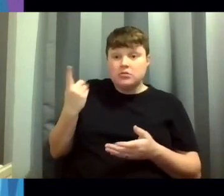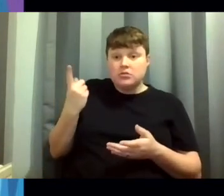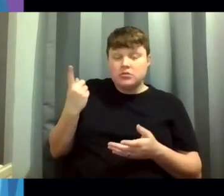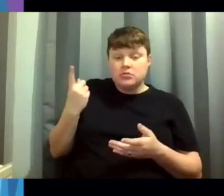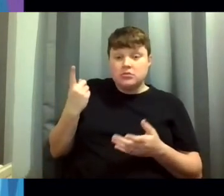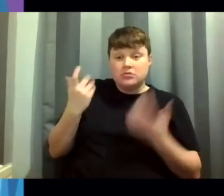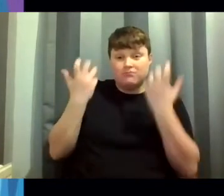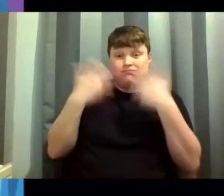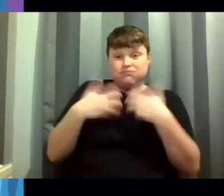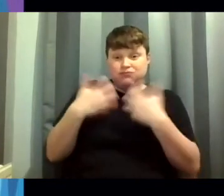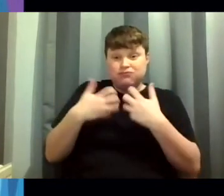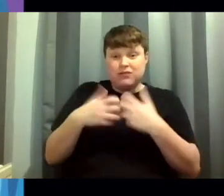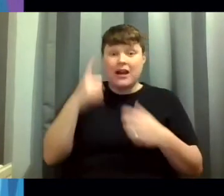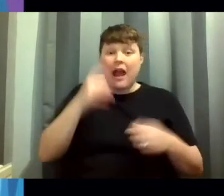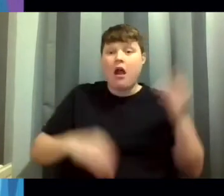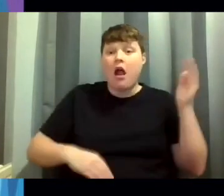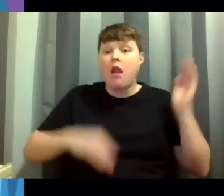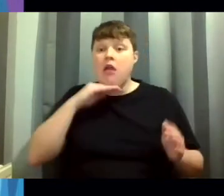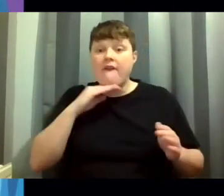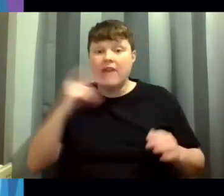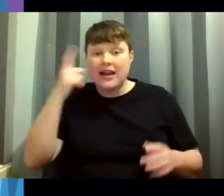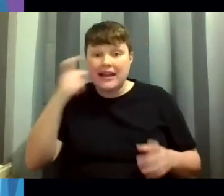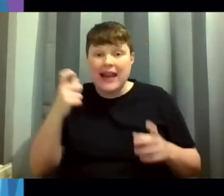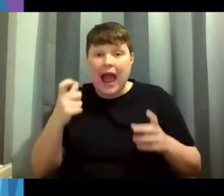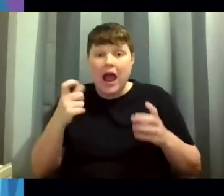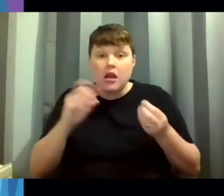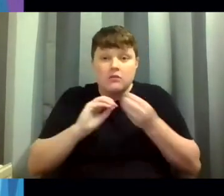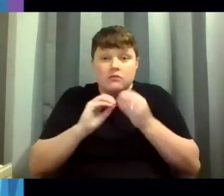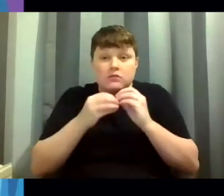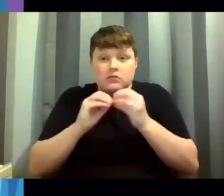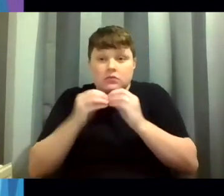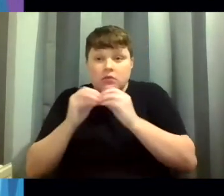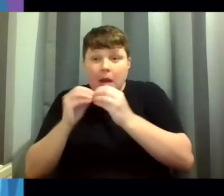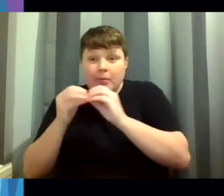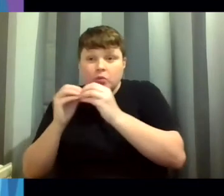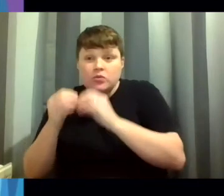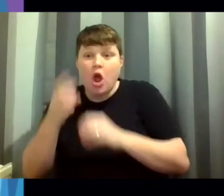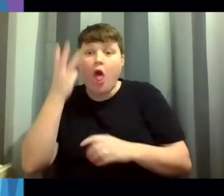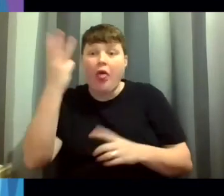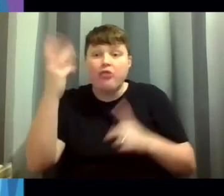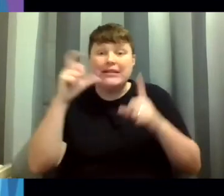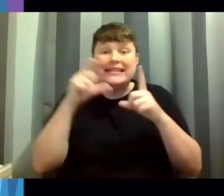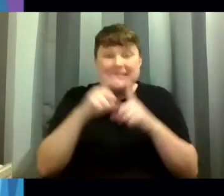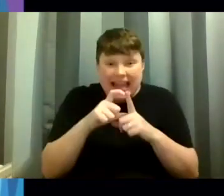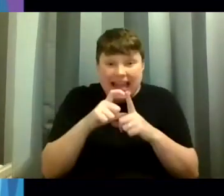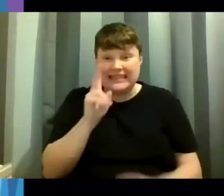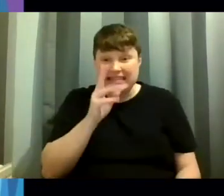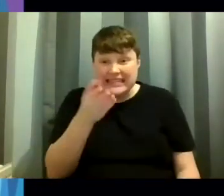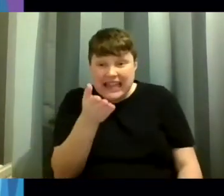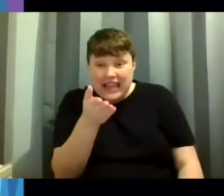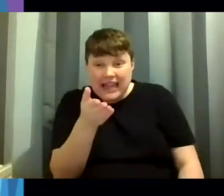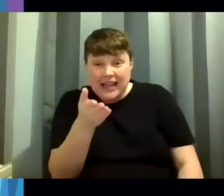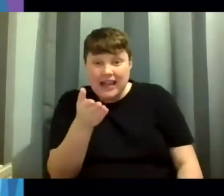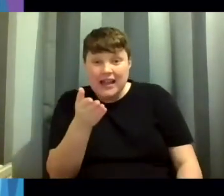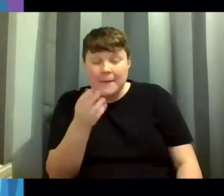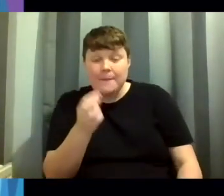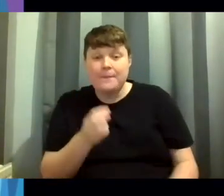enough data, we can actually start to compute a three-dimensional image of the foetus inside.